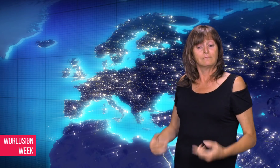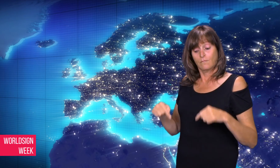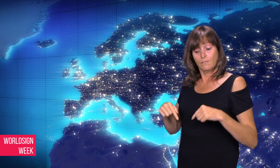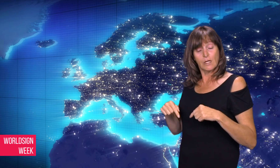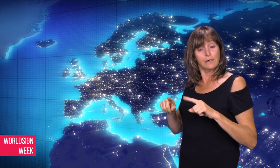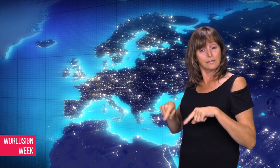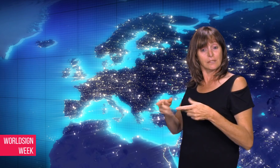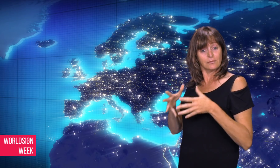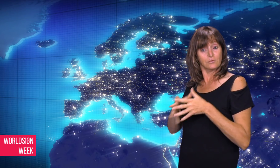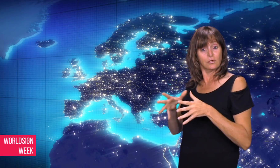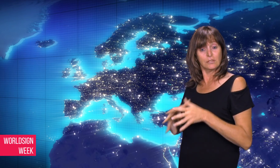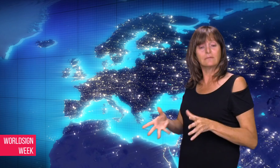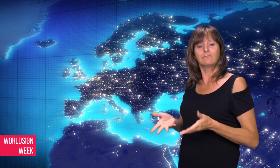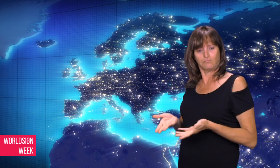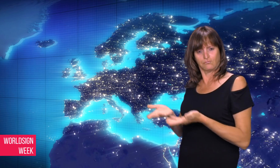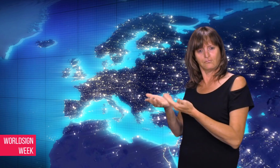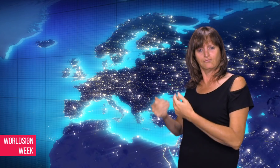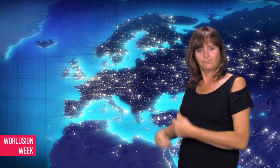Now, let’s go to next story.